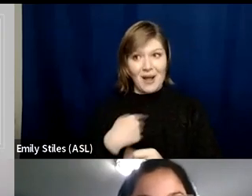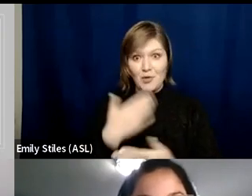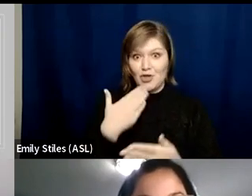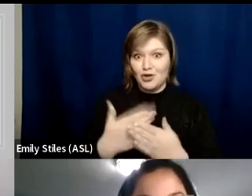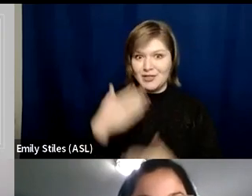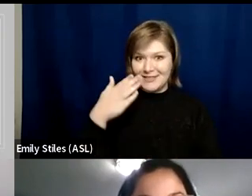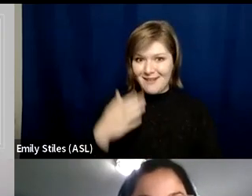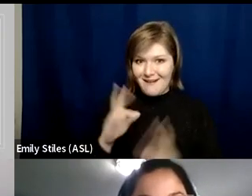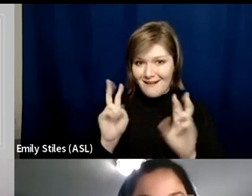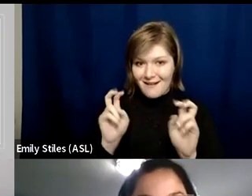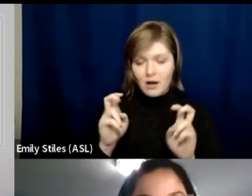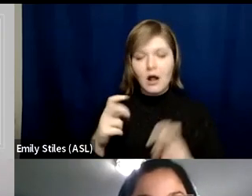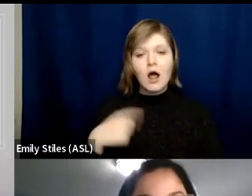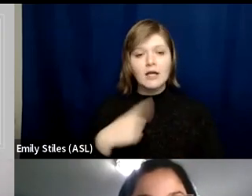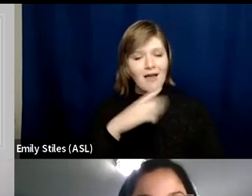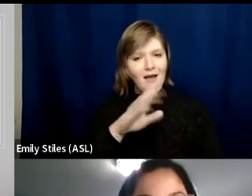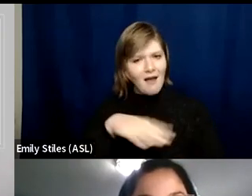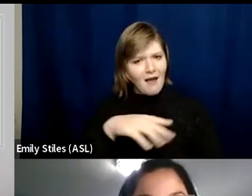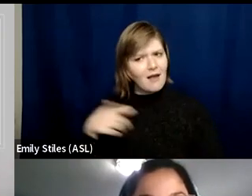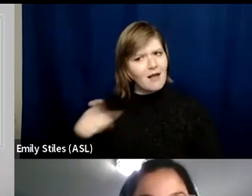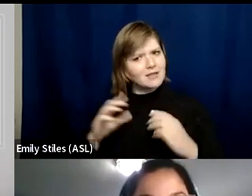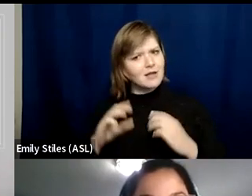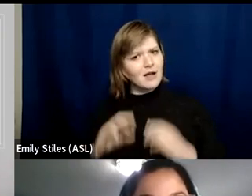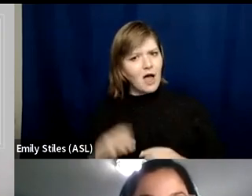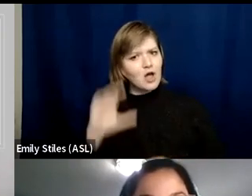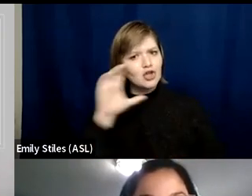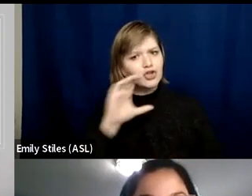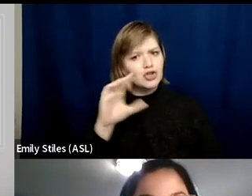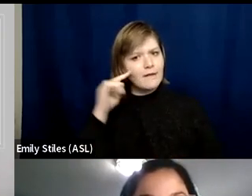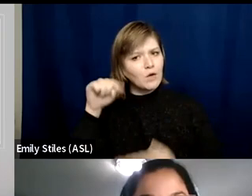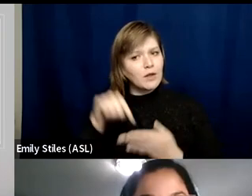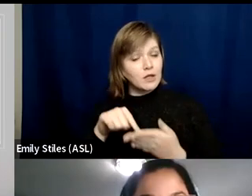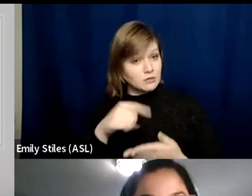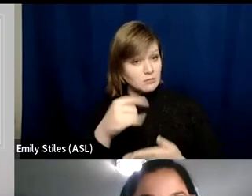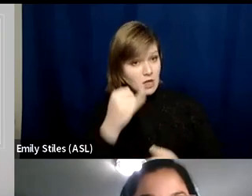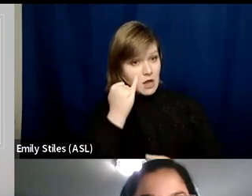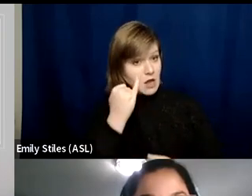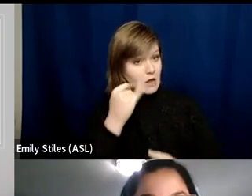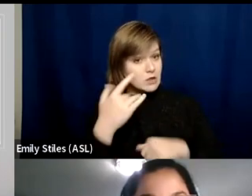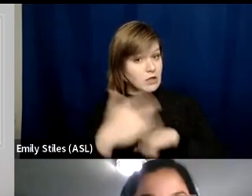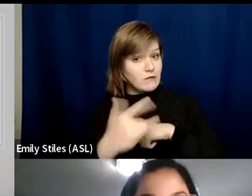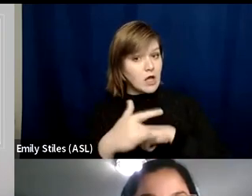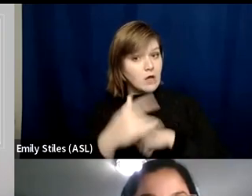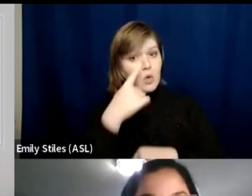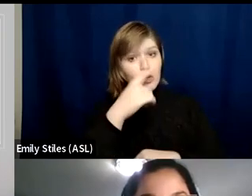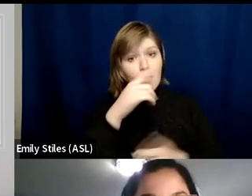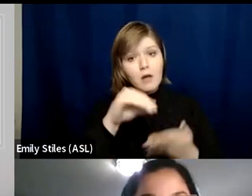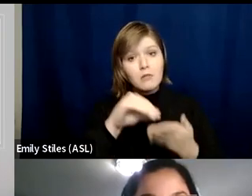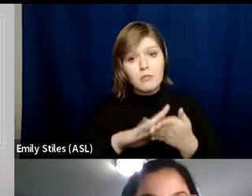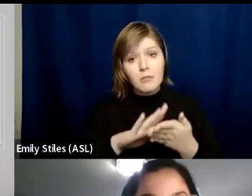vouchers that are directed to people who receive Medicaid funded services that weren't able through an 1115 waiver.